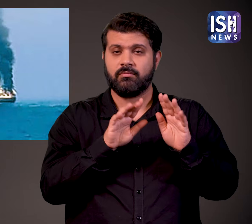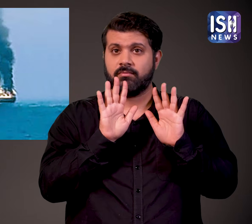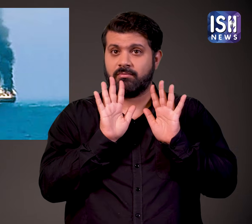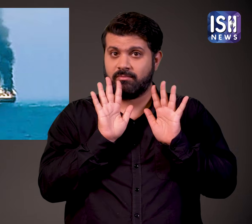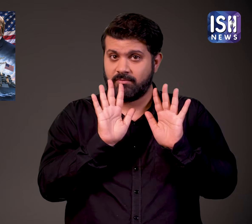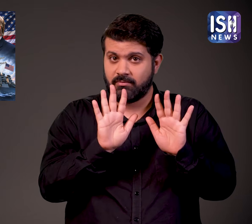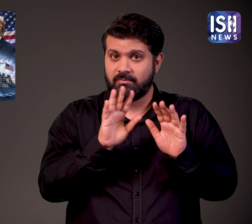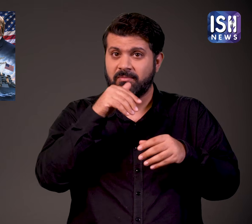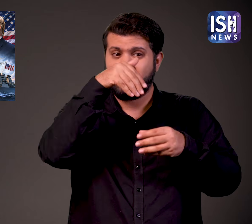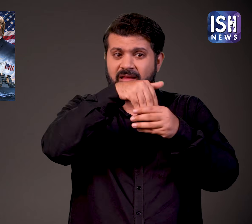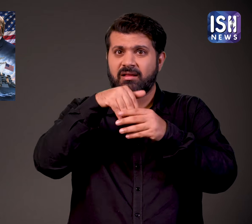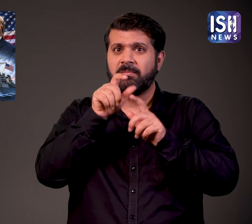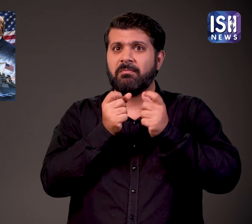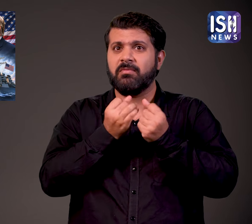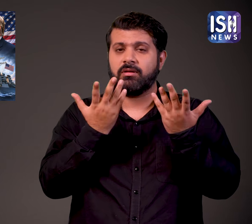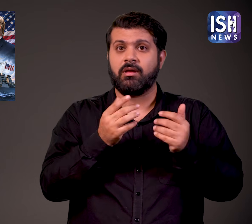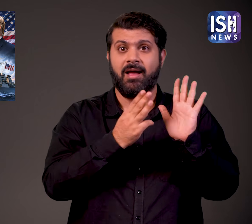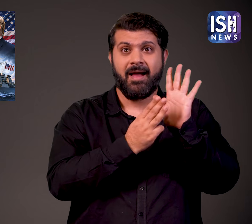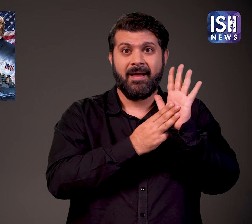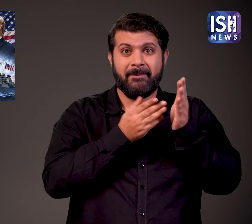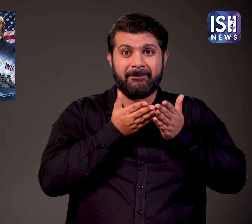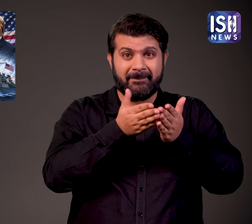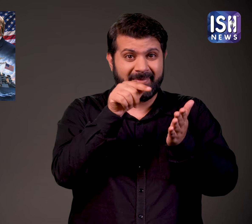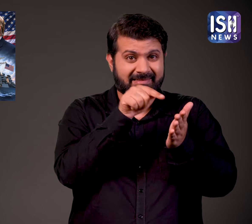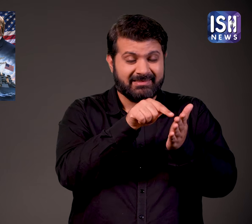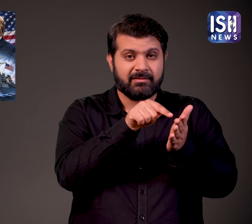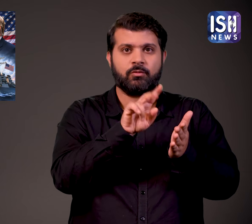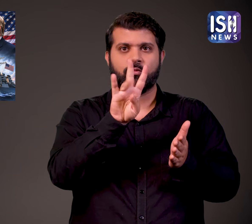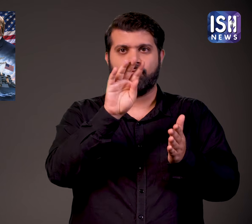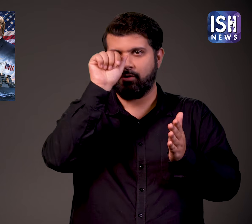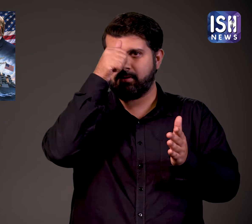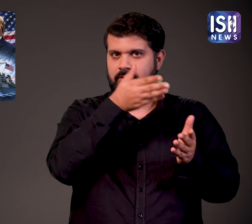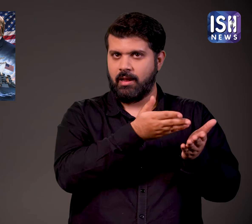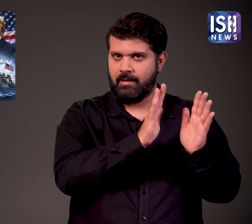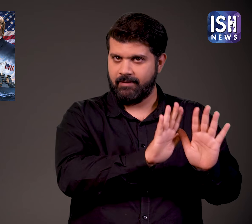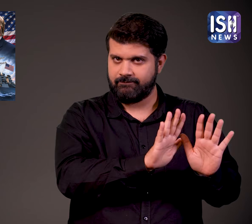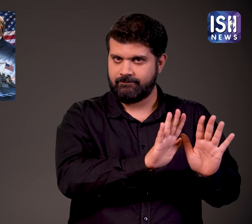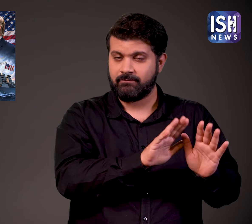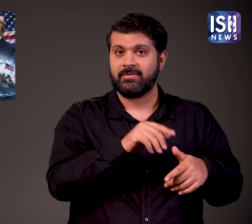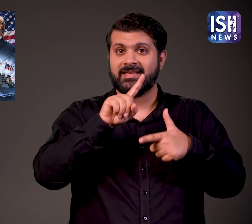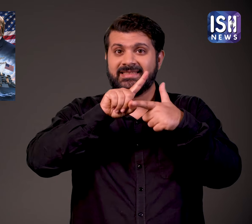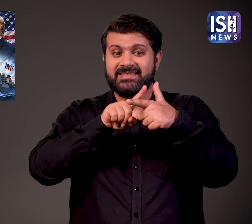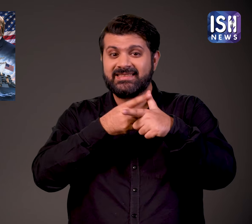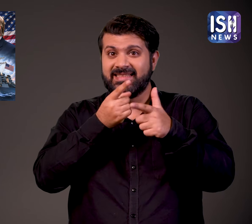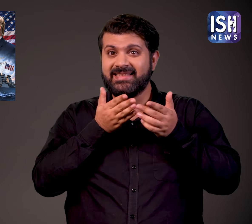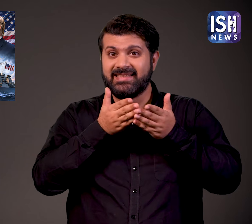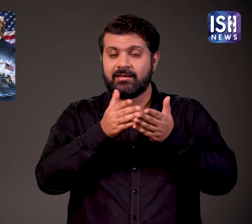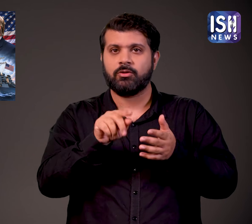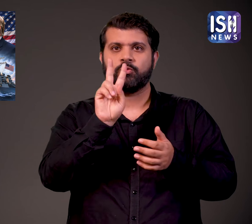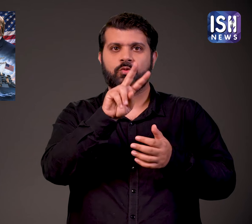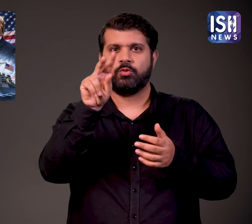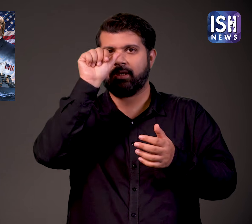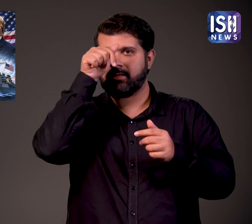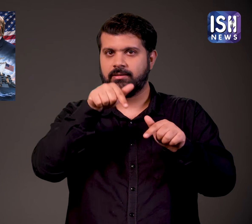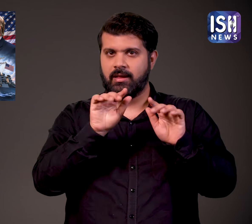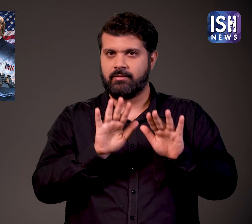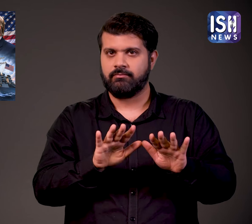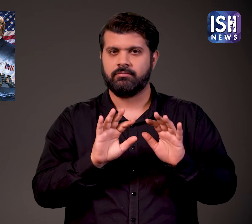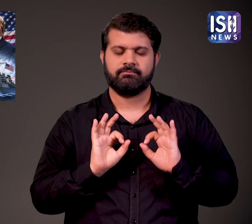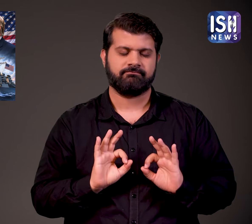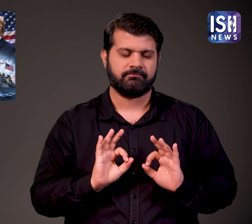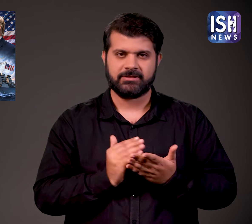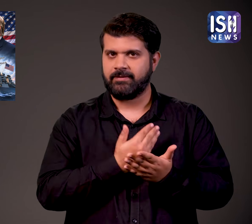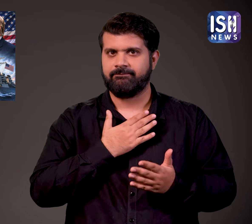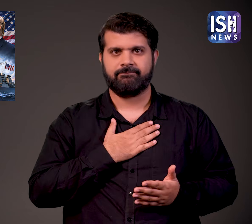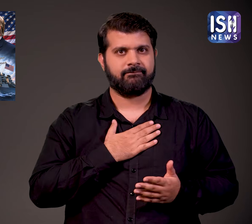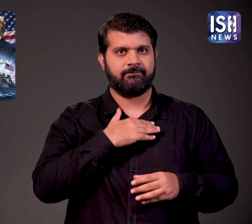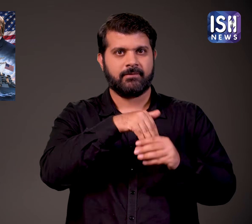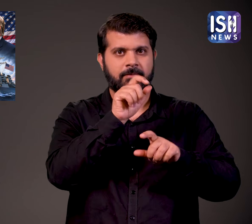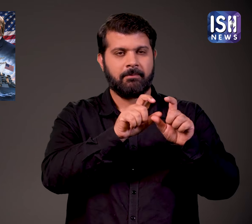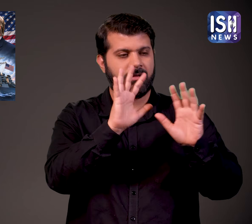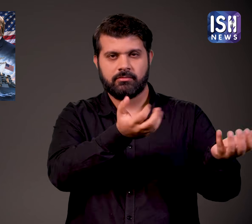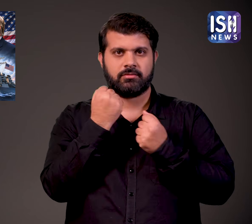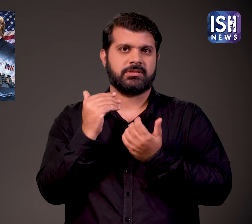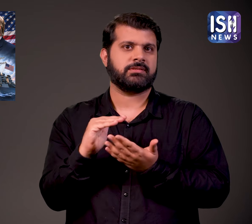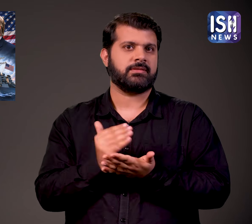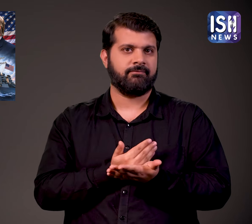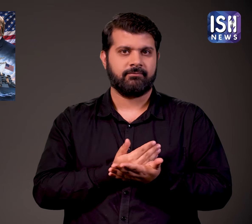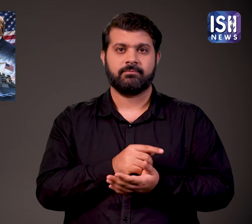MT Marivex had 24 Indians on board, and MT Jalveer had 22 Indians. Thankfully, the sailors were rescued safely.